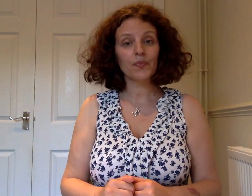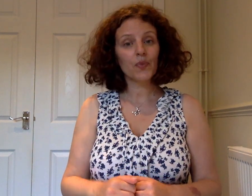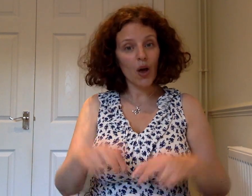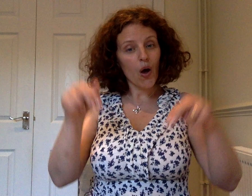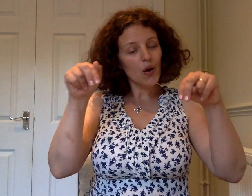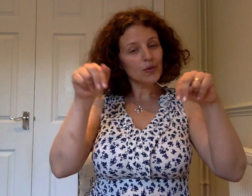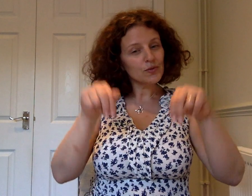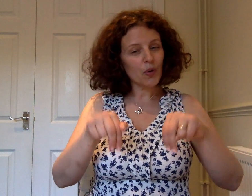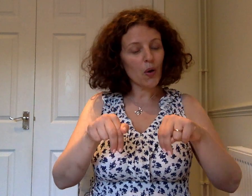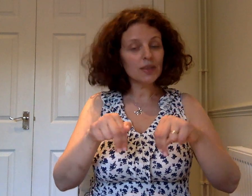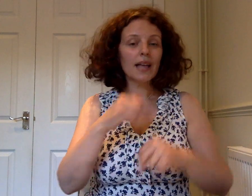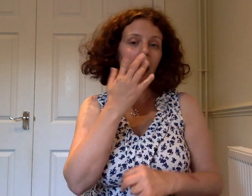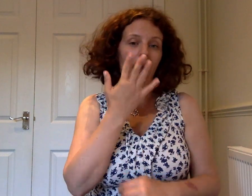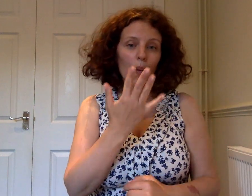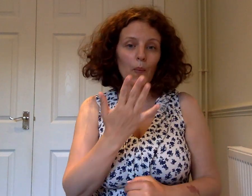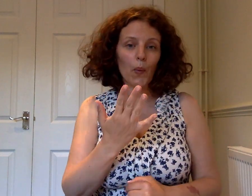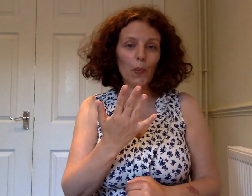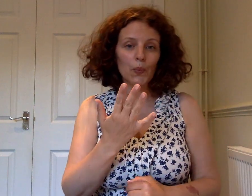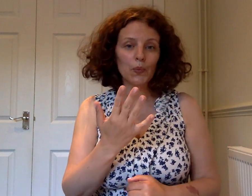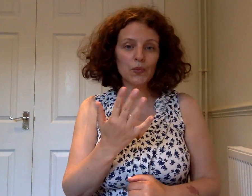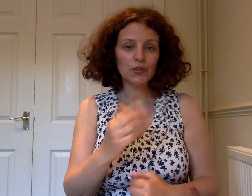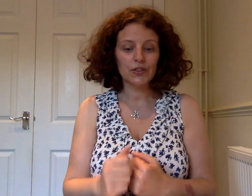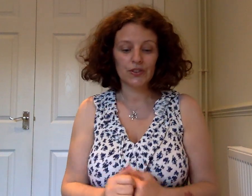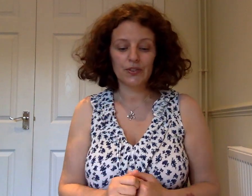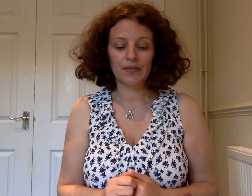How old are my dogs?